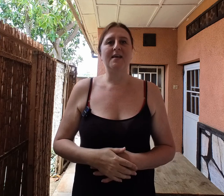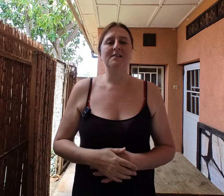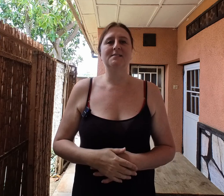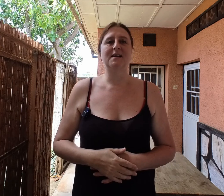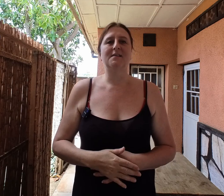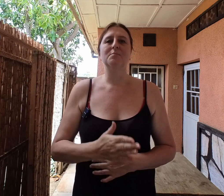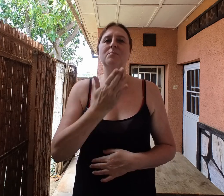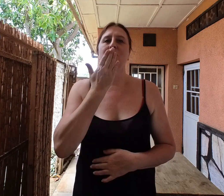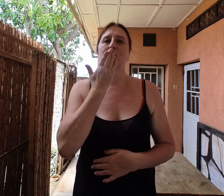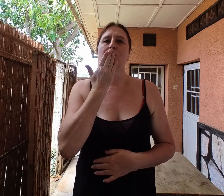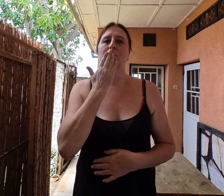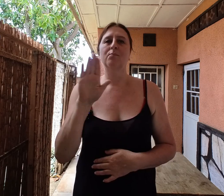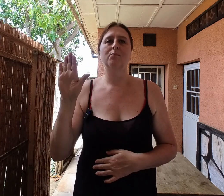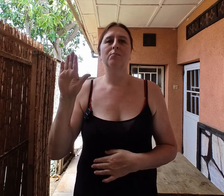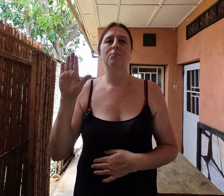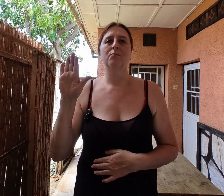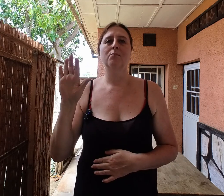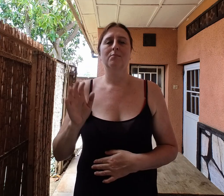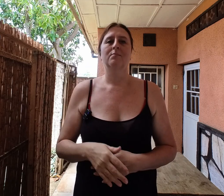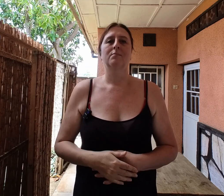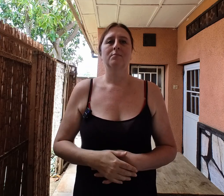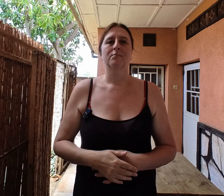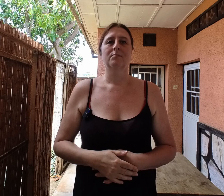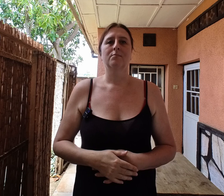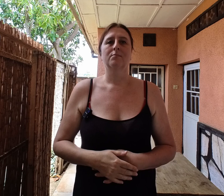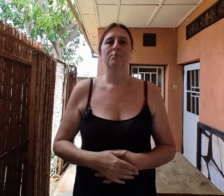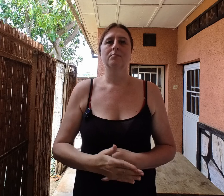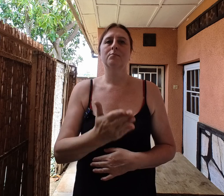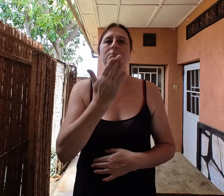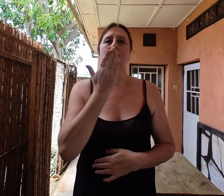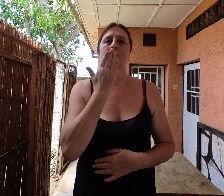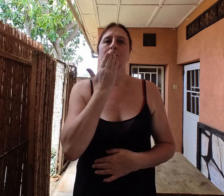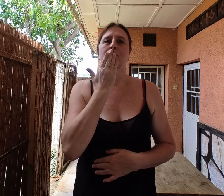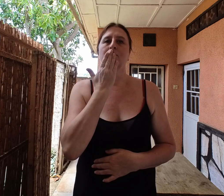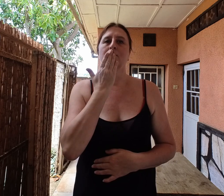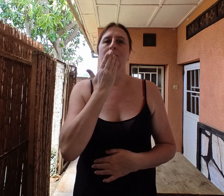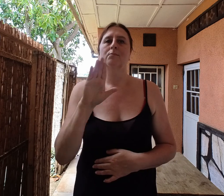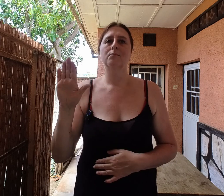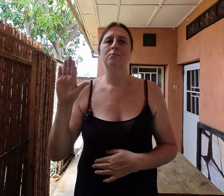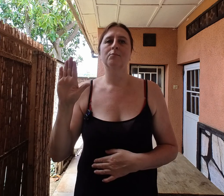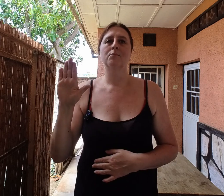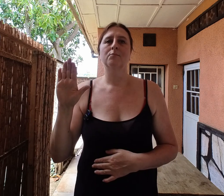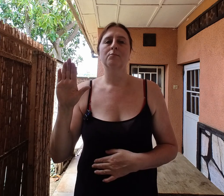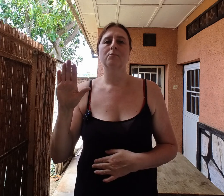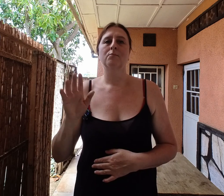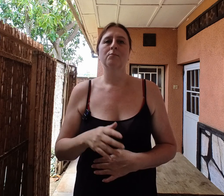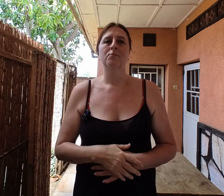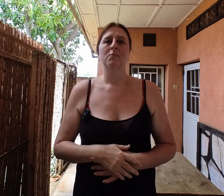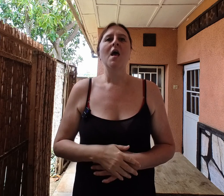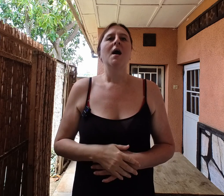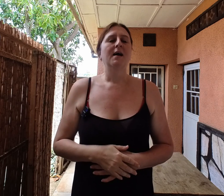Afghanistan.